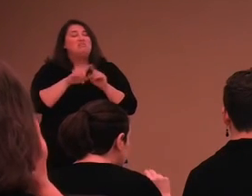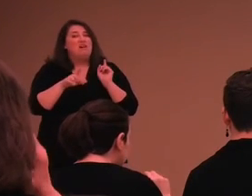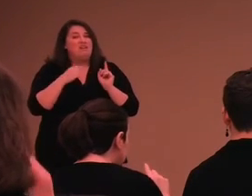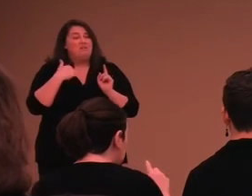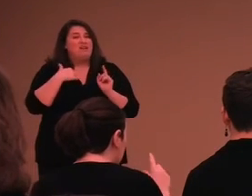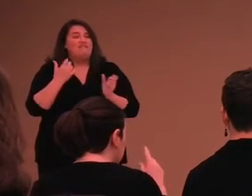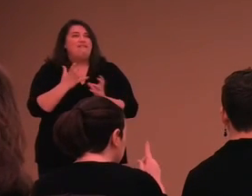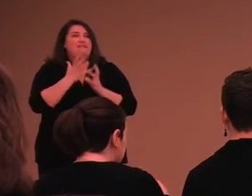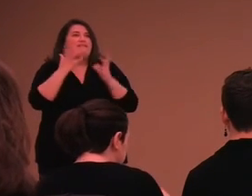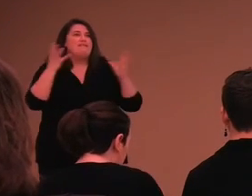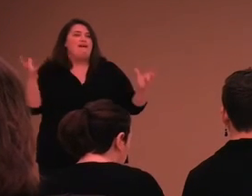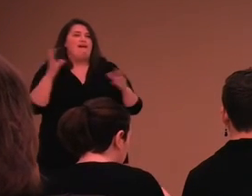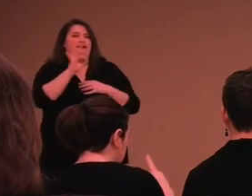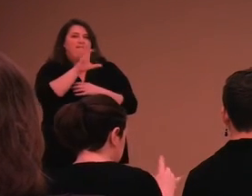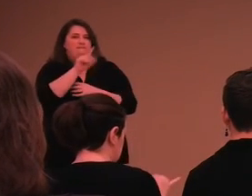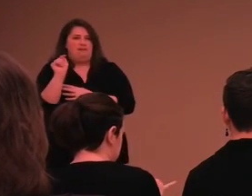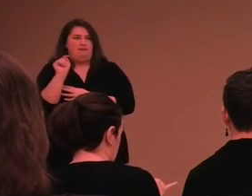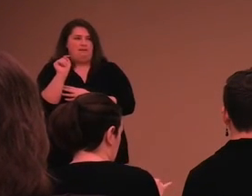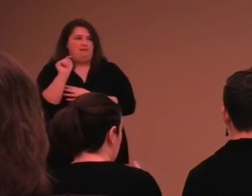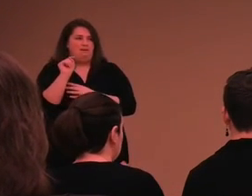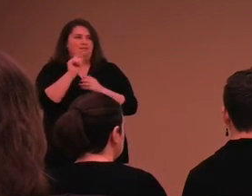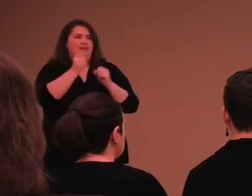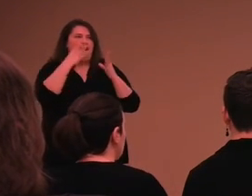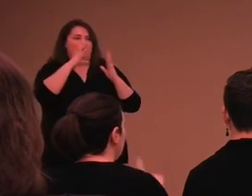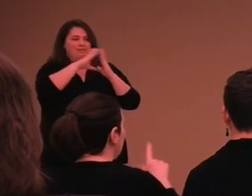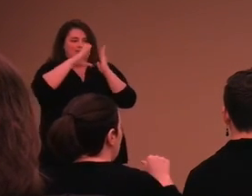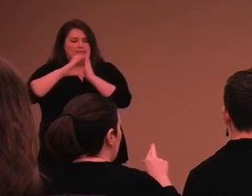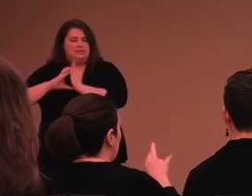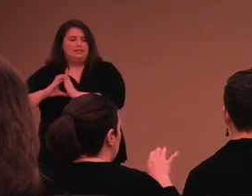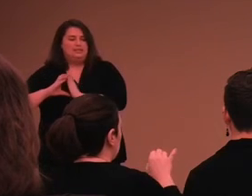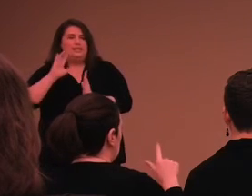So then you have a binder that is this thick that then someone can walk around with